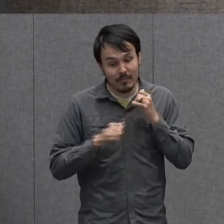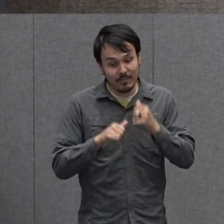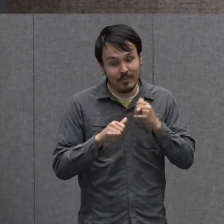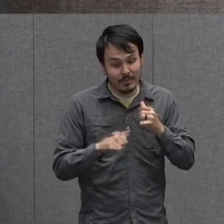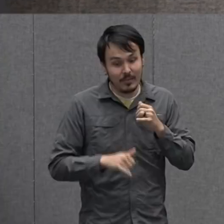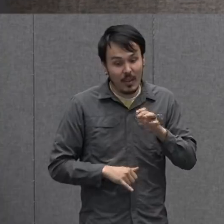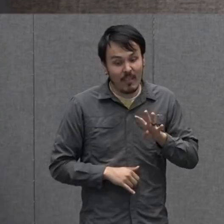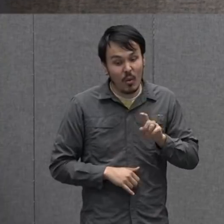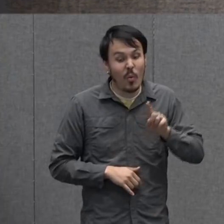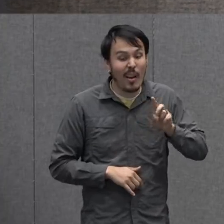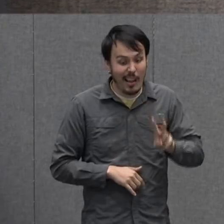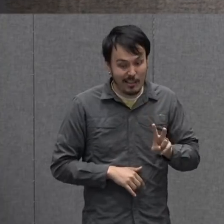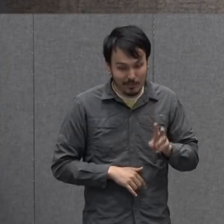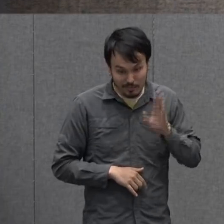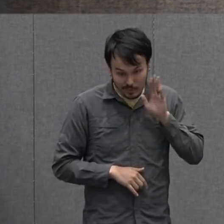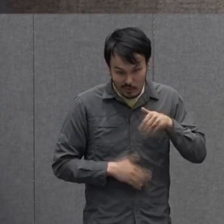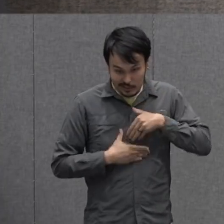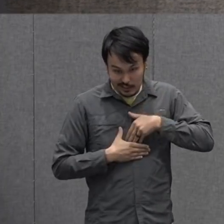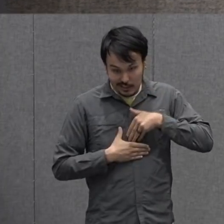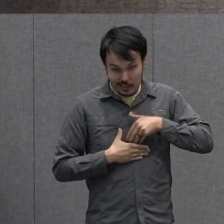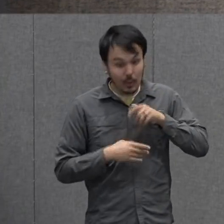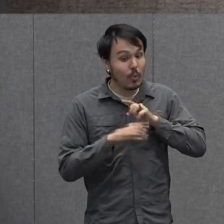she whispered back, but don't tell anyone.